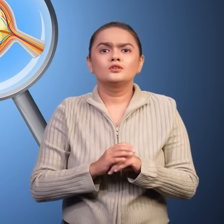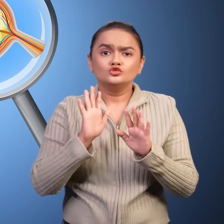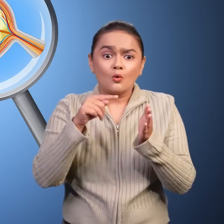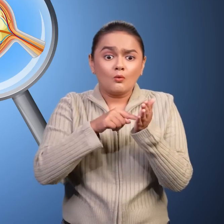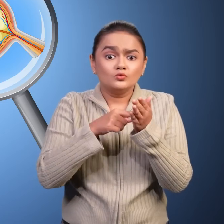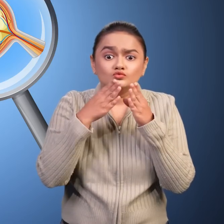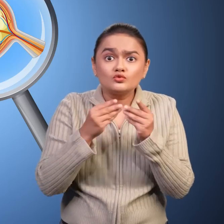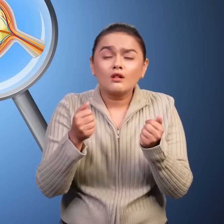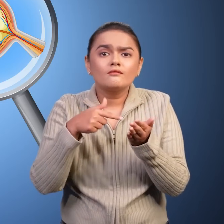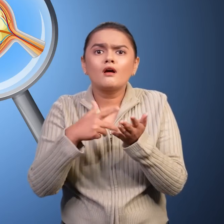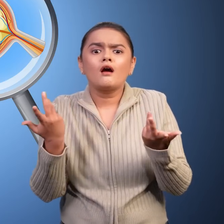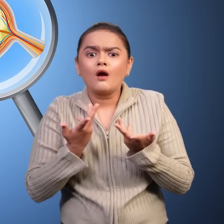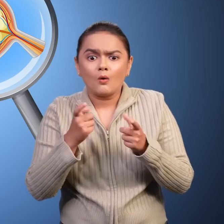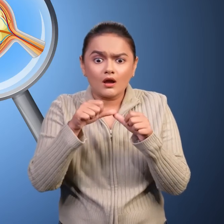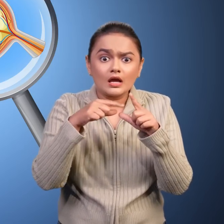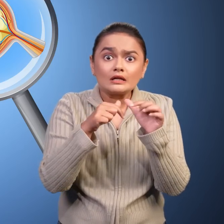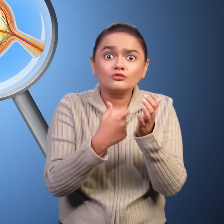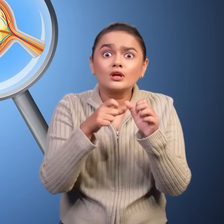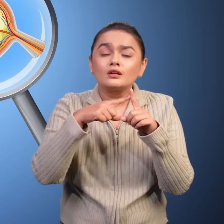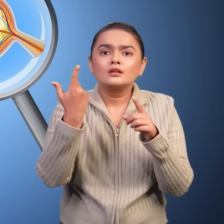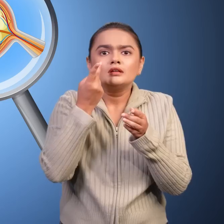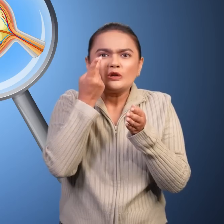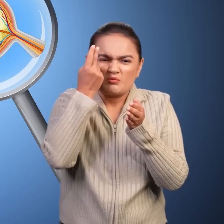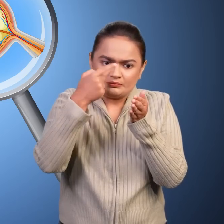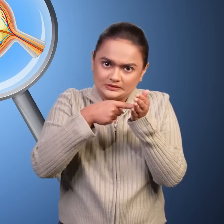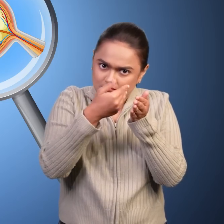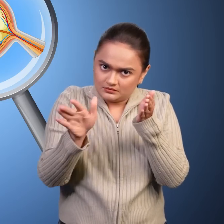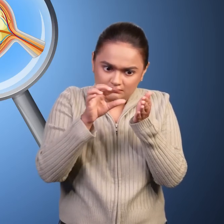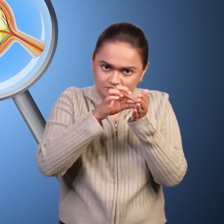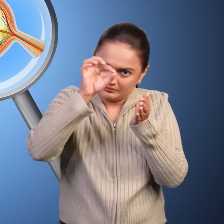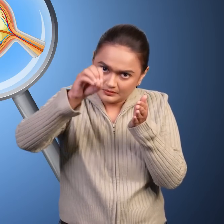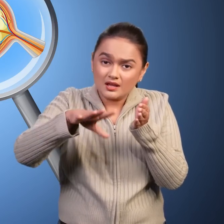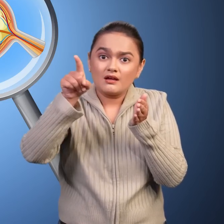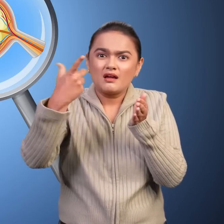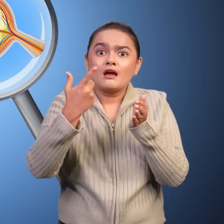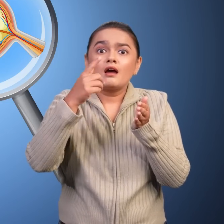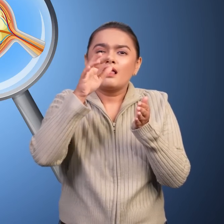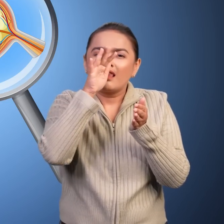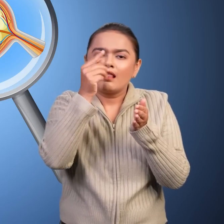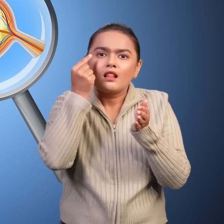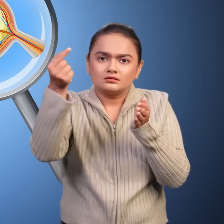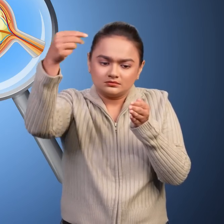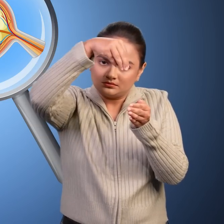The way to treat a cataract that is formed is to surgically remove that lens and put in an artificial light.